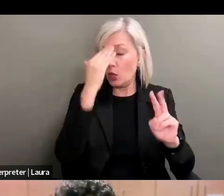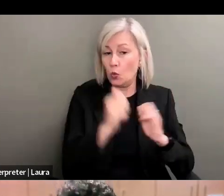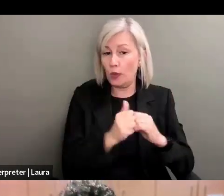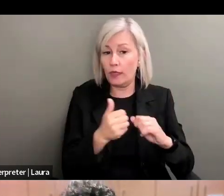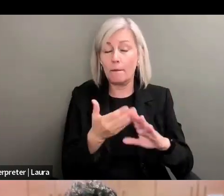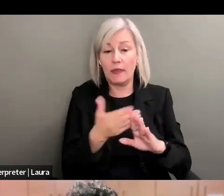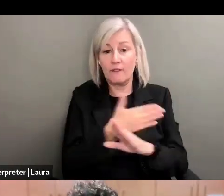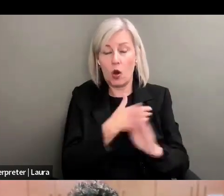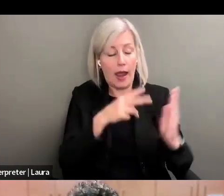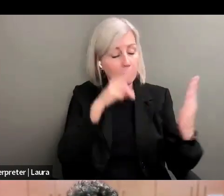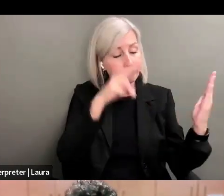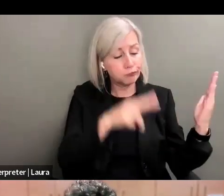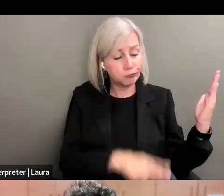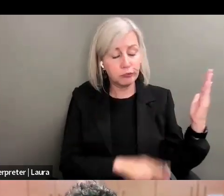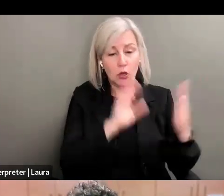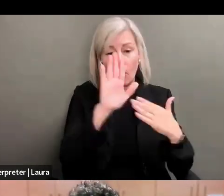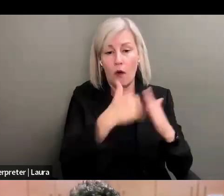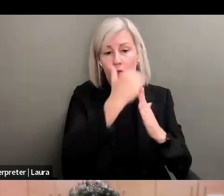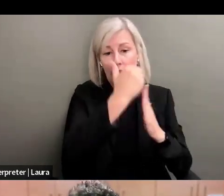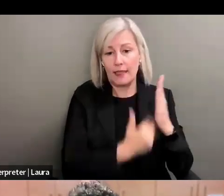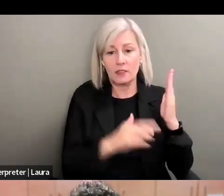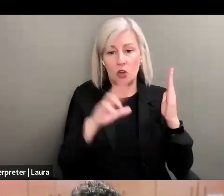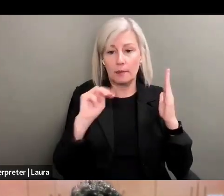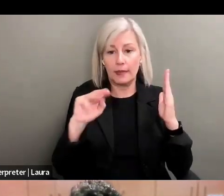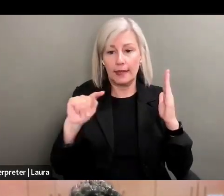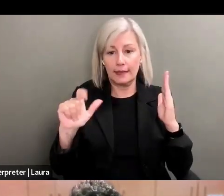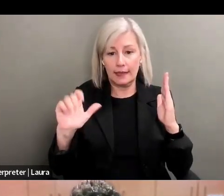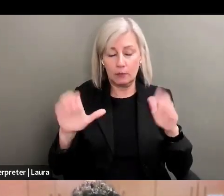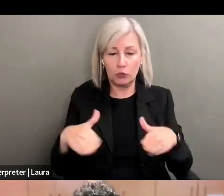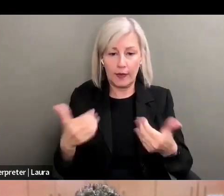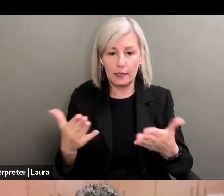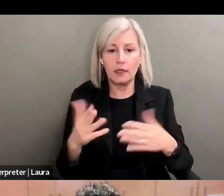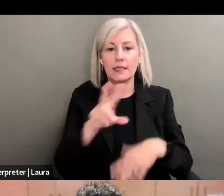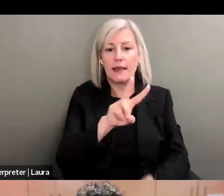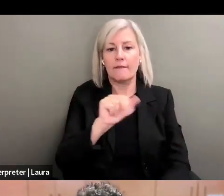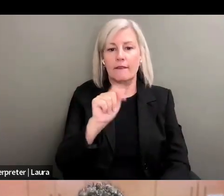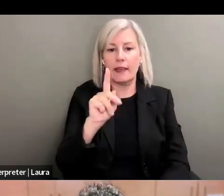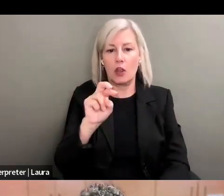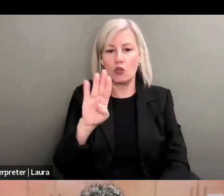the list of resources that the RMTC provides is the Vanderbilt Fatigue Scales.